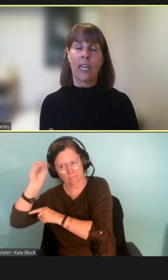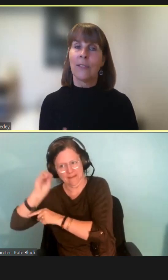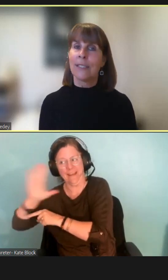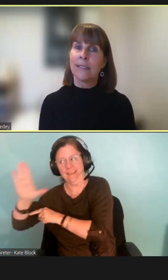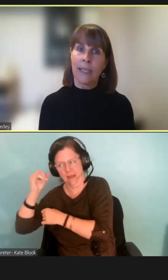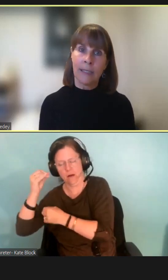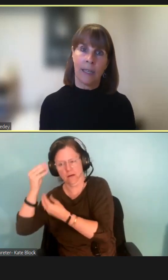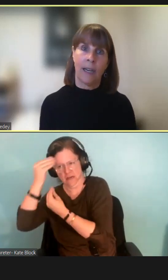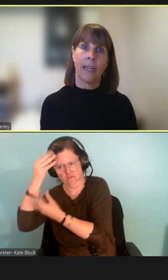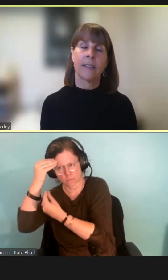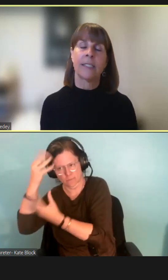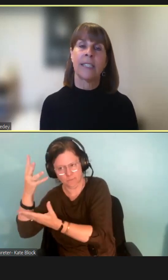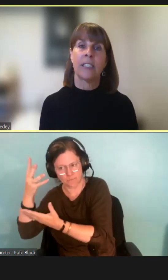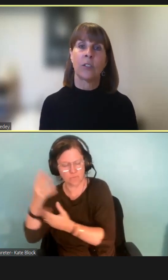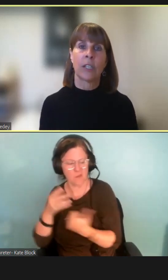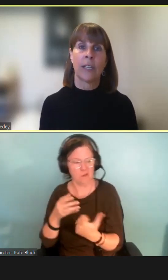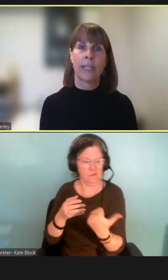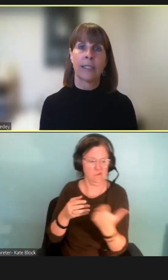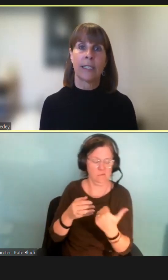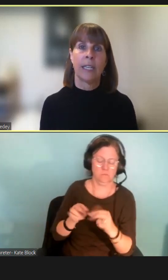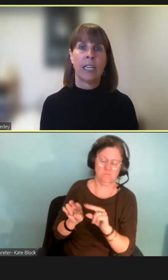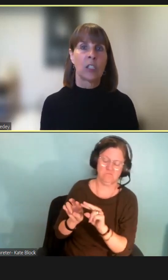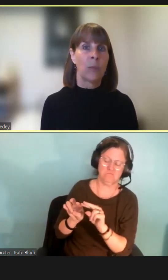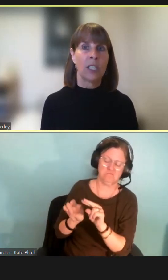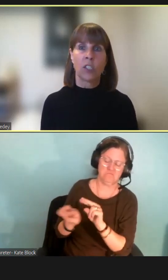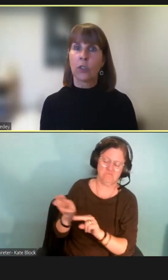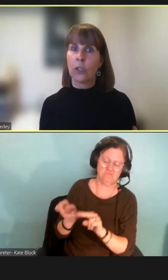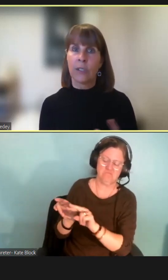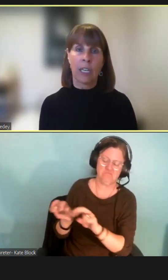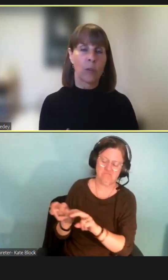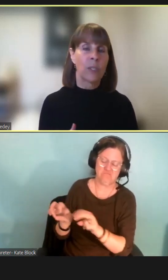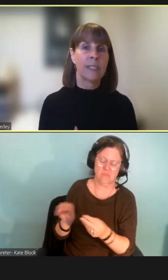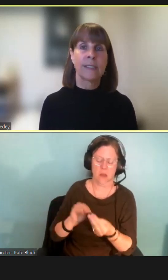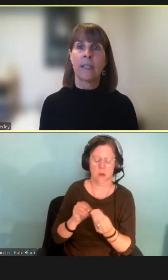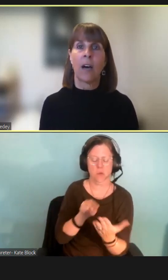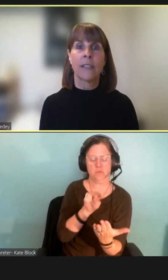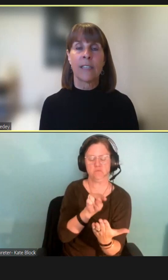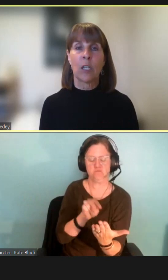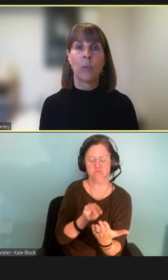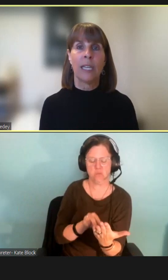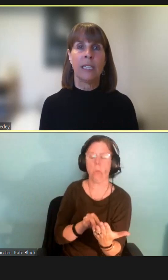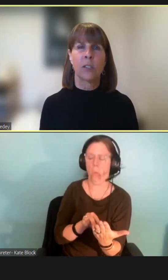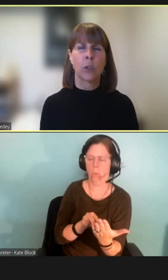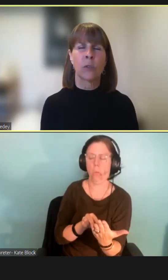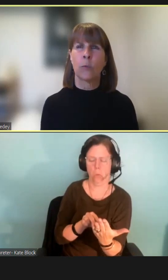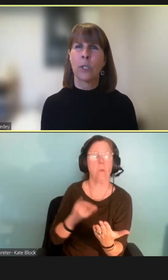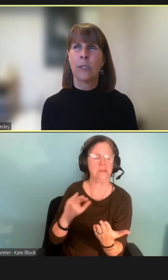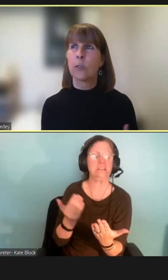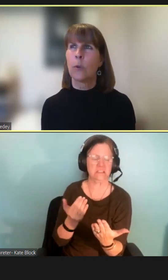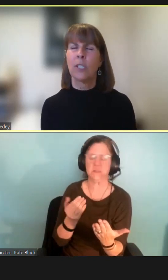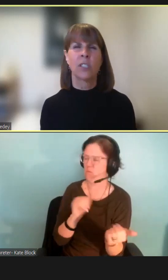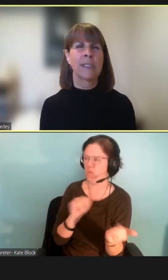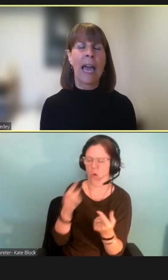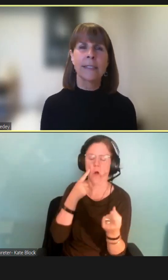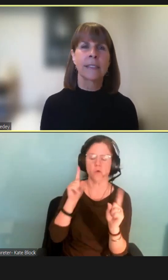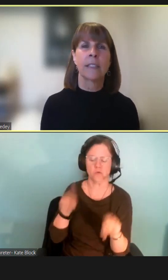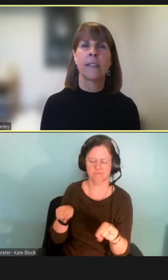a second eye on the data you're collecting to make sure that everybody's on the same page in terms of what are these questions asking on this